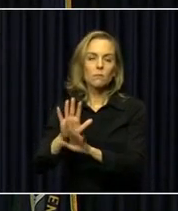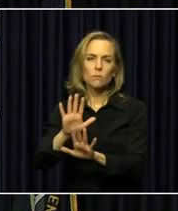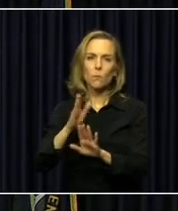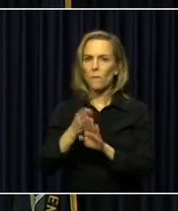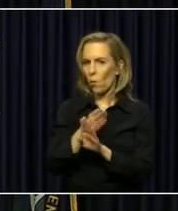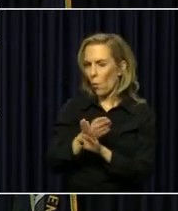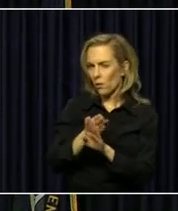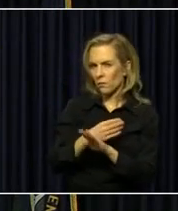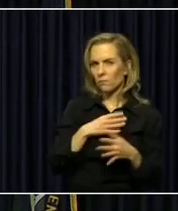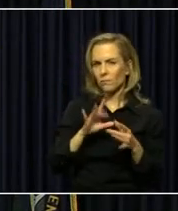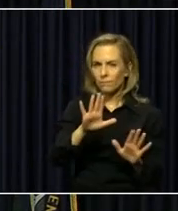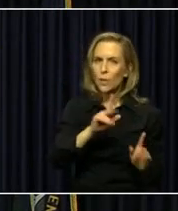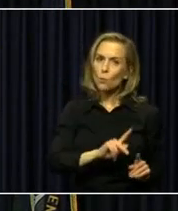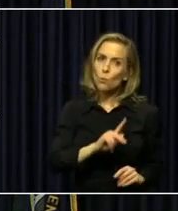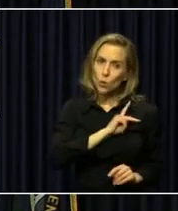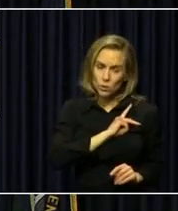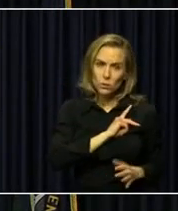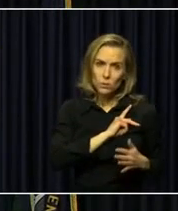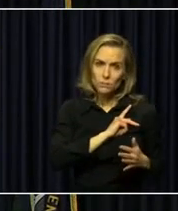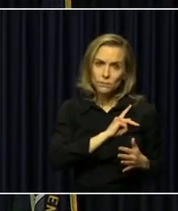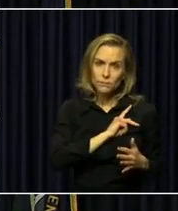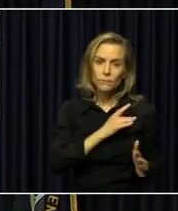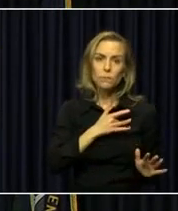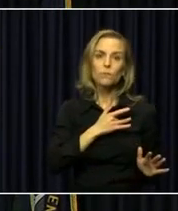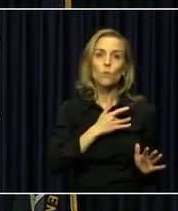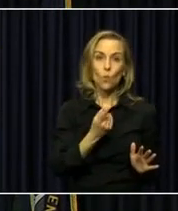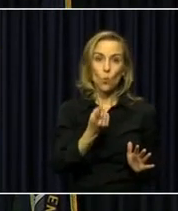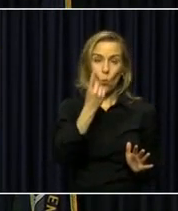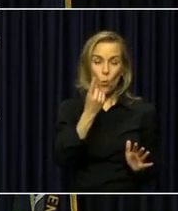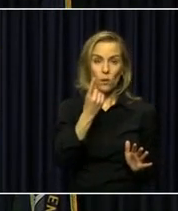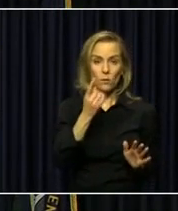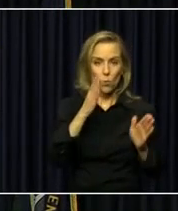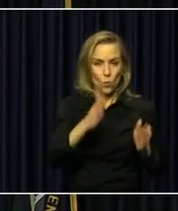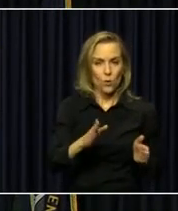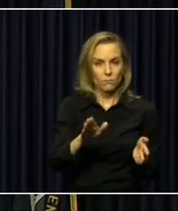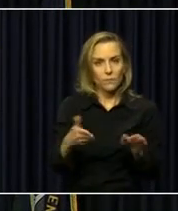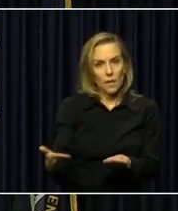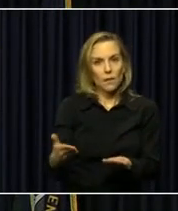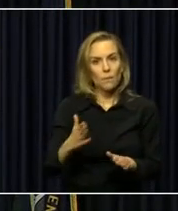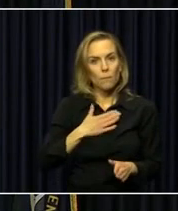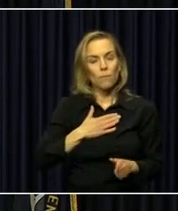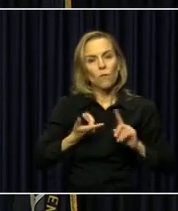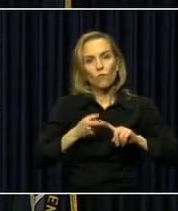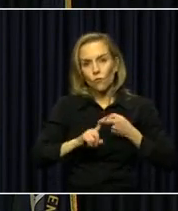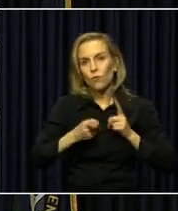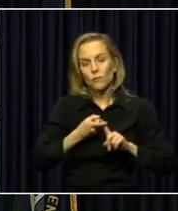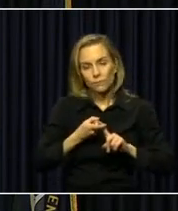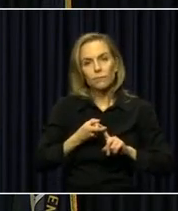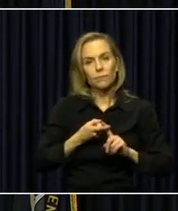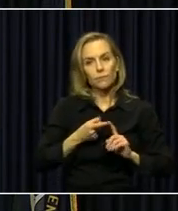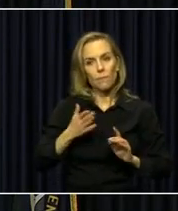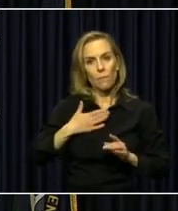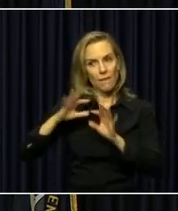PATIENT, THE DEPARTMENT FOR PUBLIC HEALTH, THE INFECTION CONTROL GROUP WOULD BE IN CONTACT WITH THAT FACILITY.